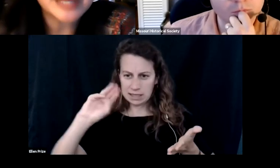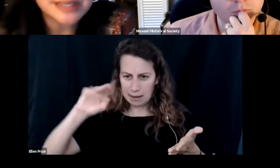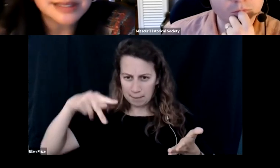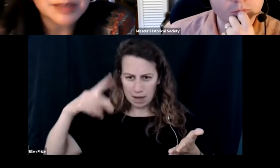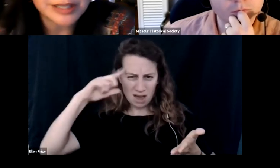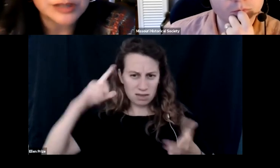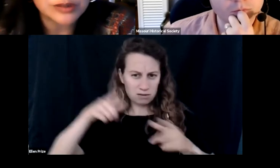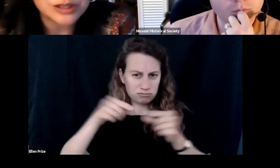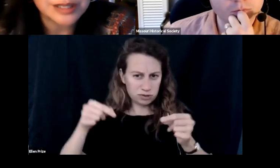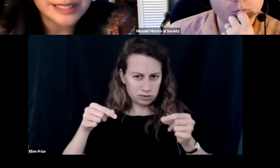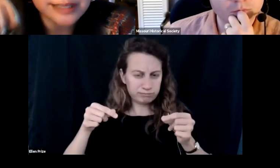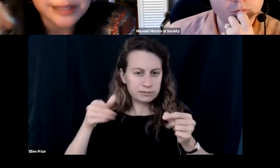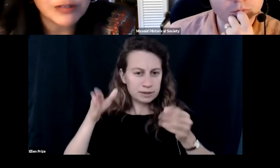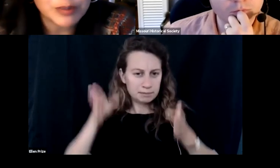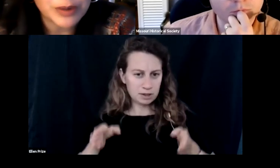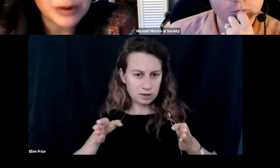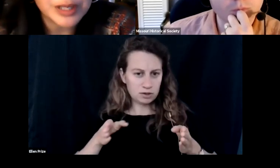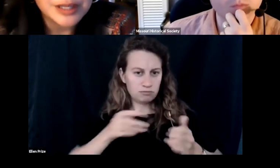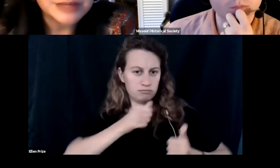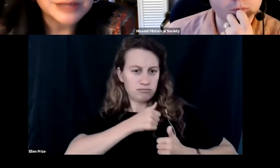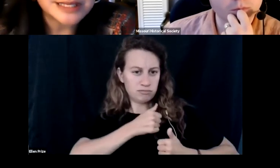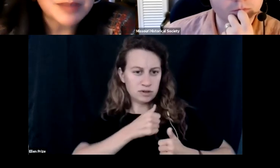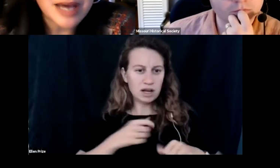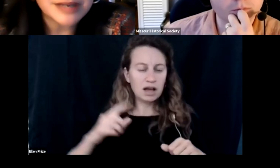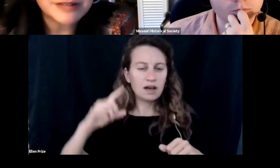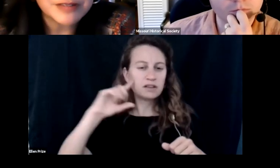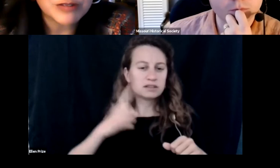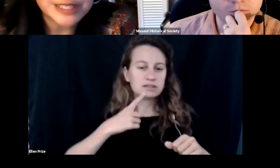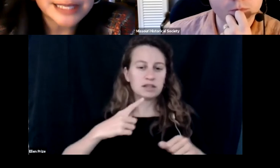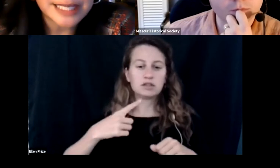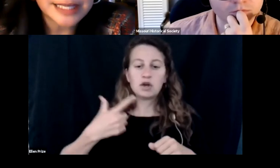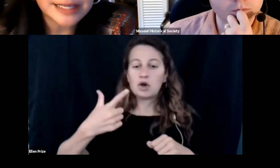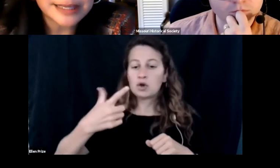it's incumbent upon us to, to take that one success story and